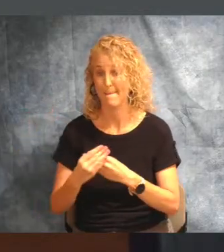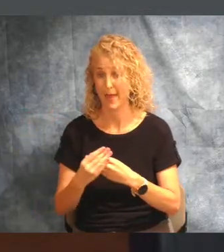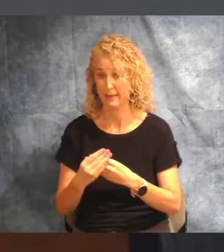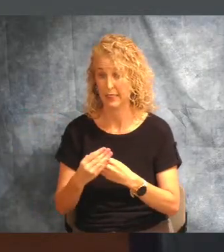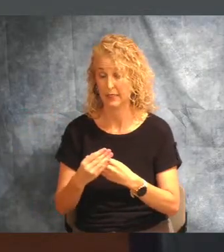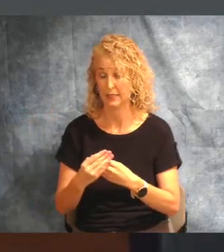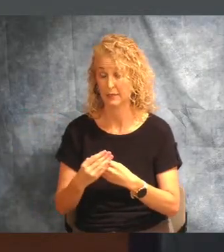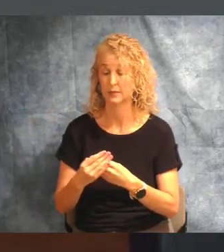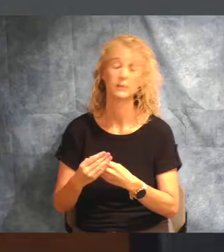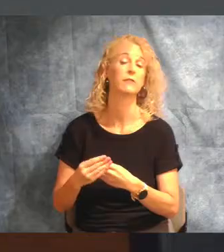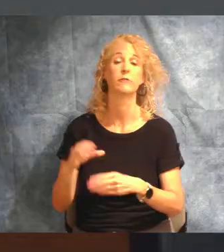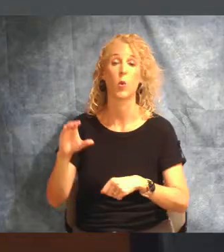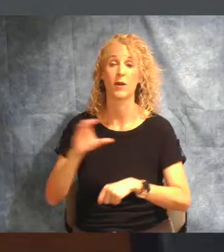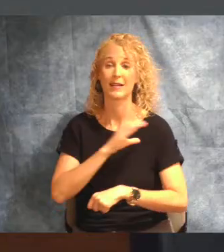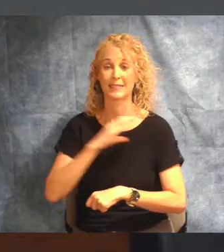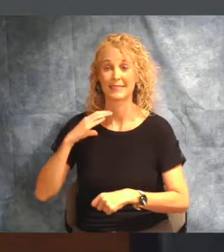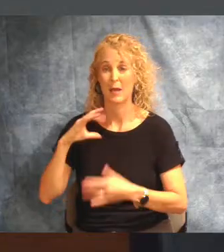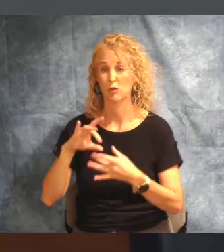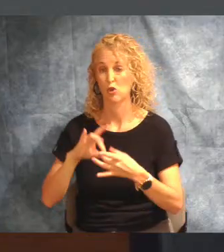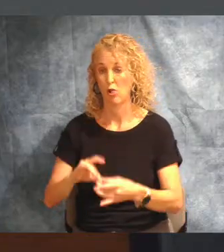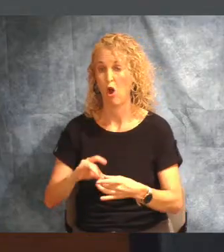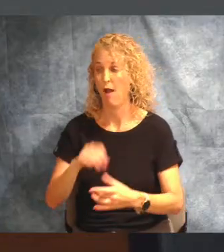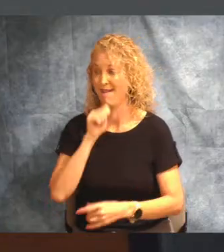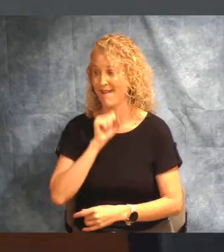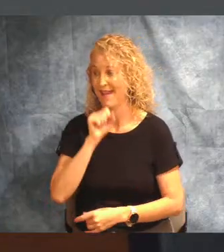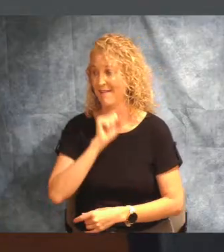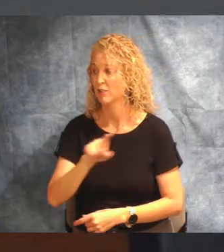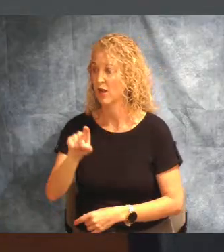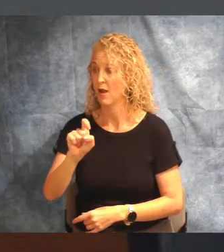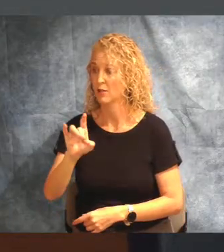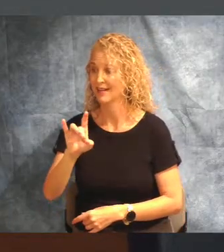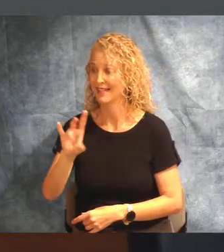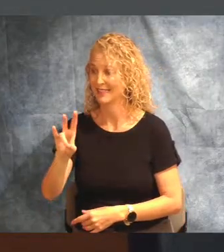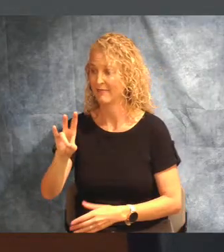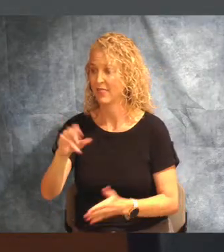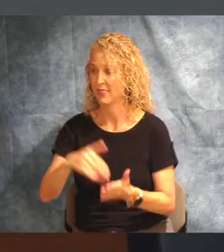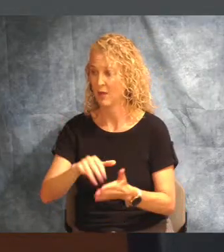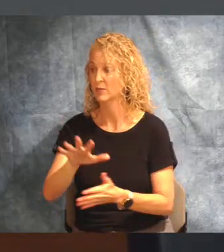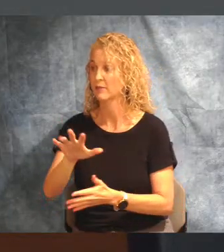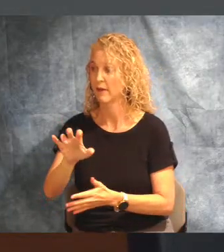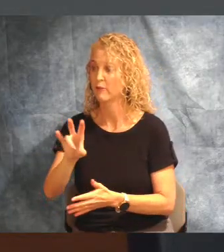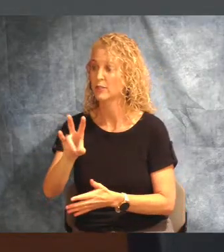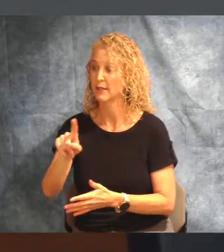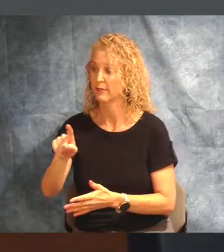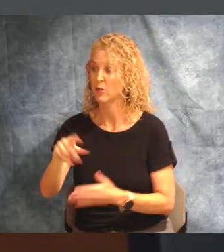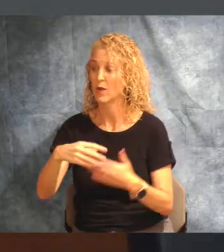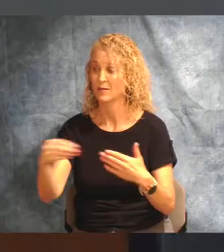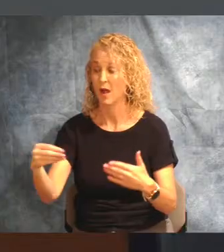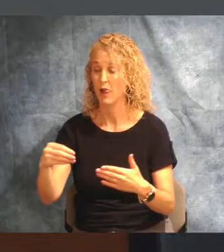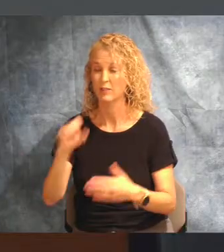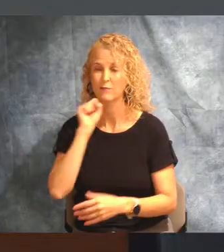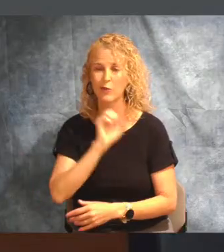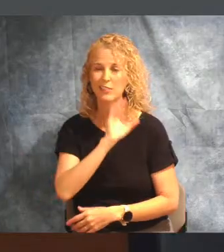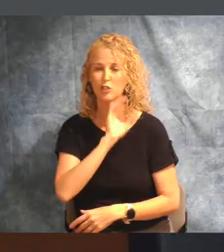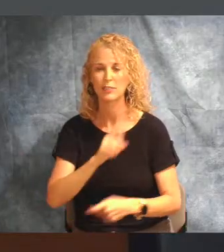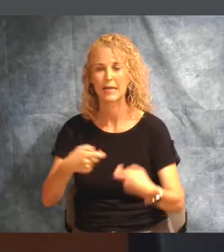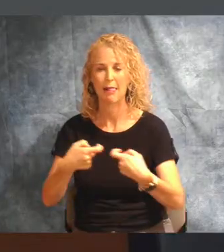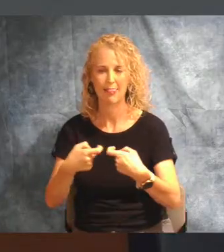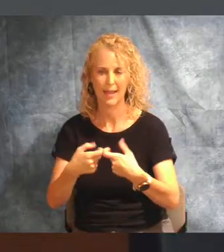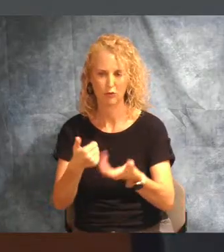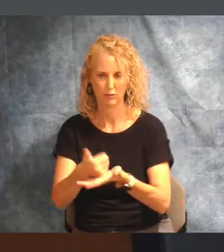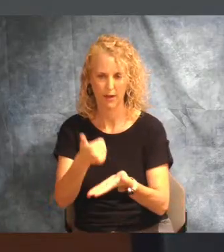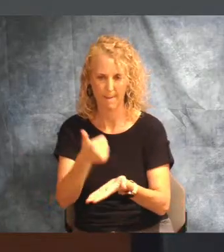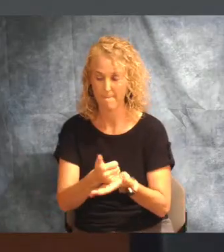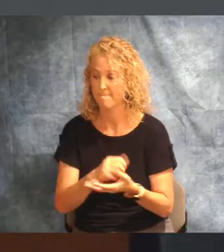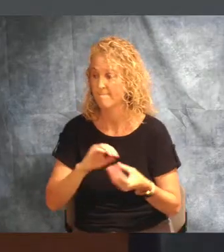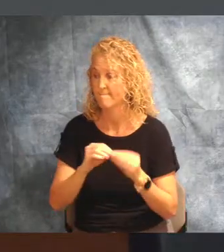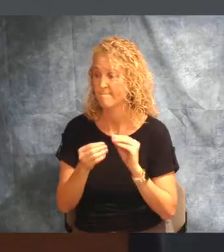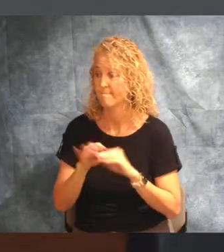with the Council on Aging for $187,571. This is for senior utility assistance. item number nine